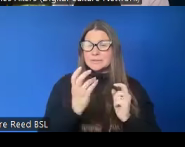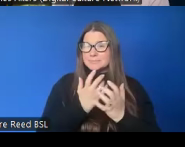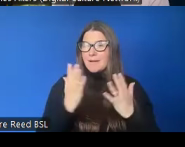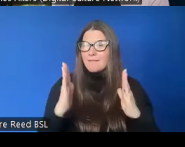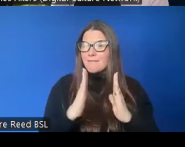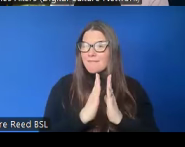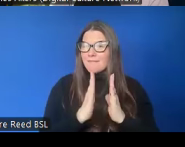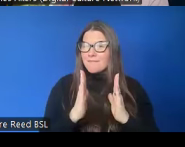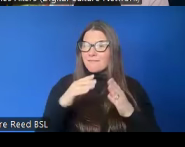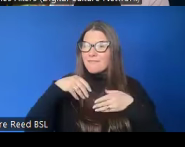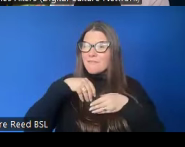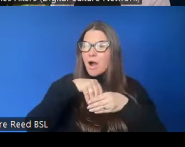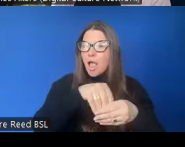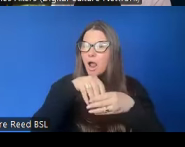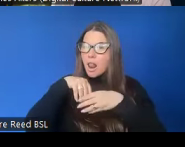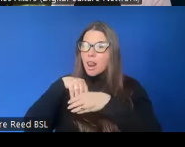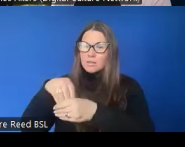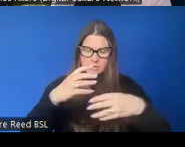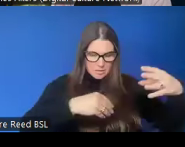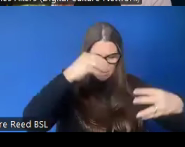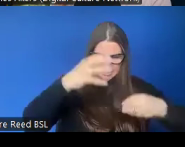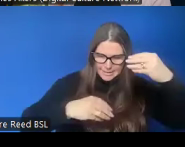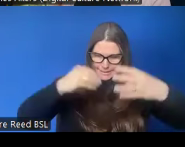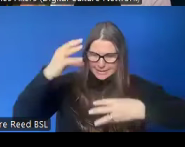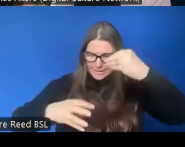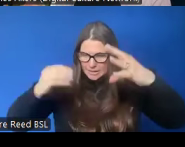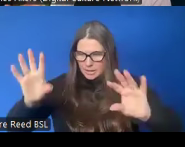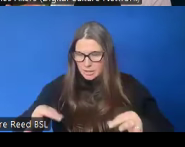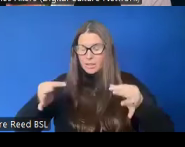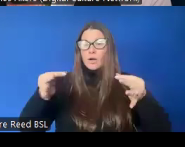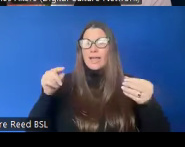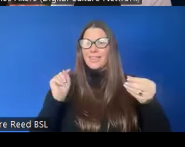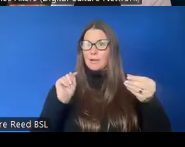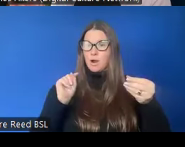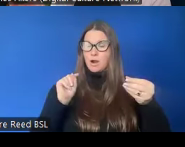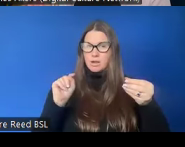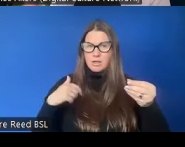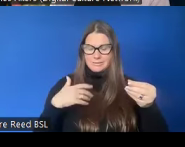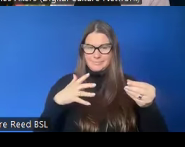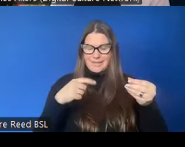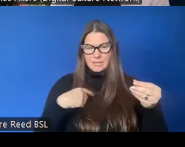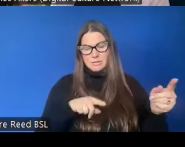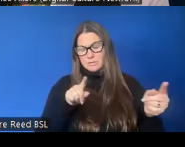Then cross reference it against the crediting elements of it